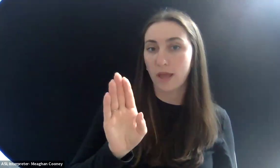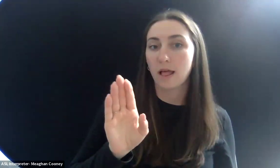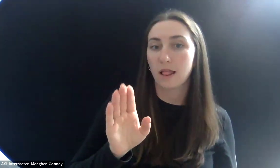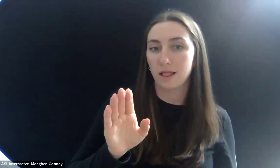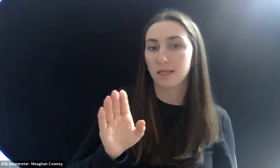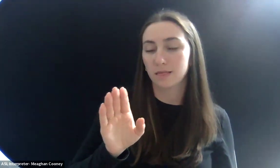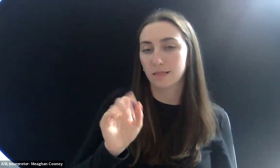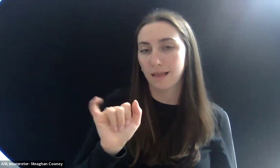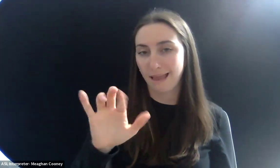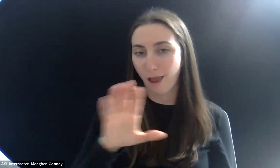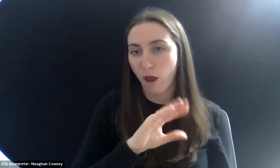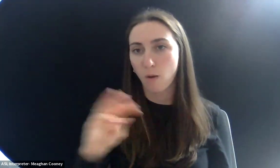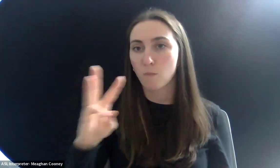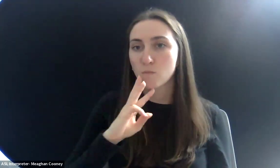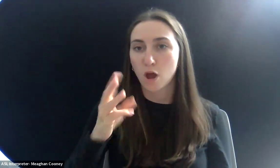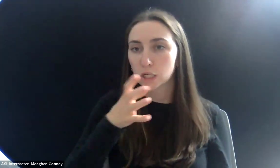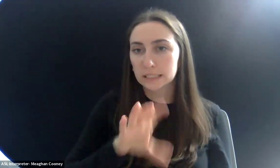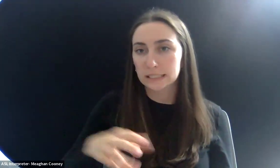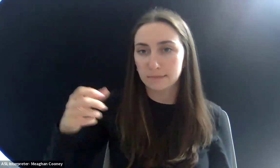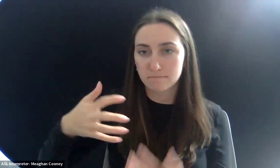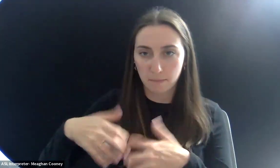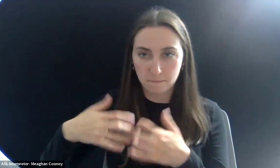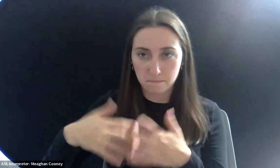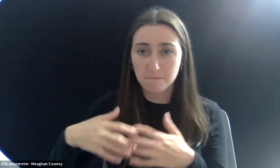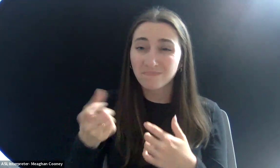Recognizing that there's a lot of options that are emerging